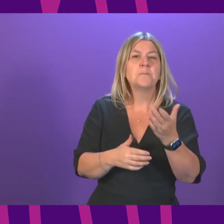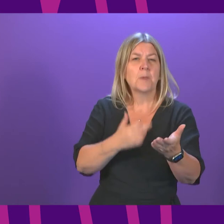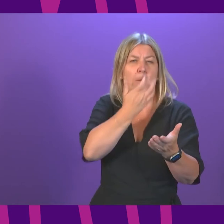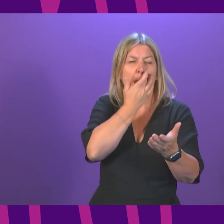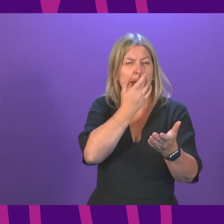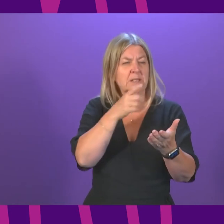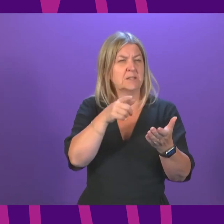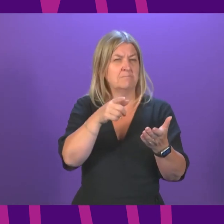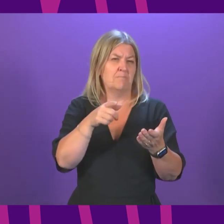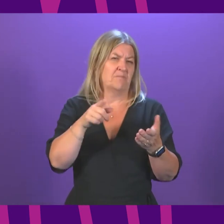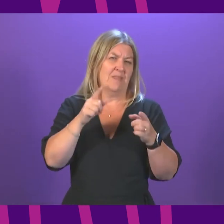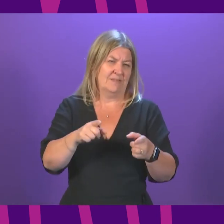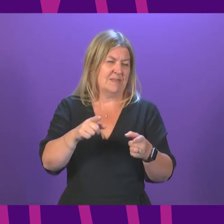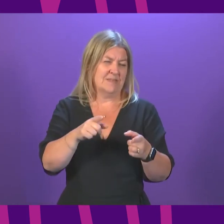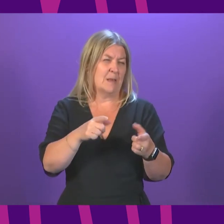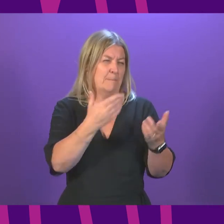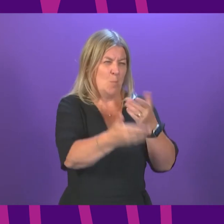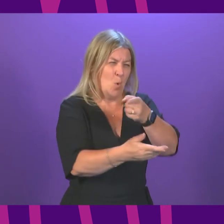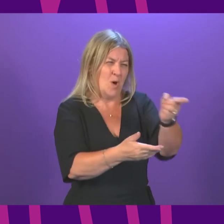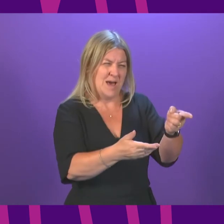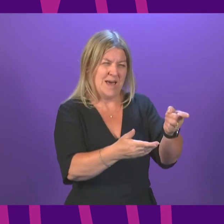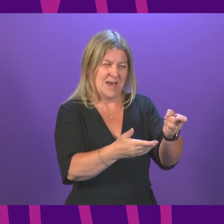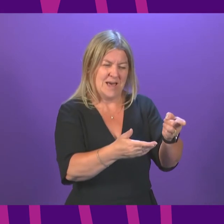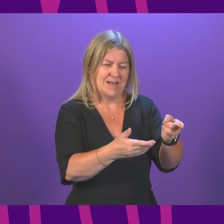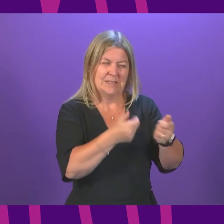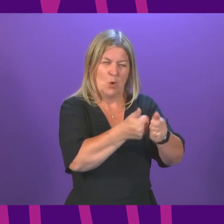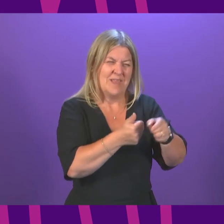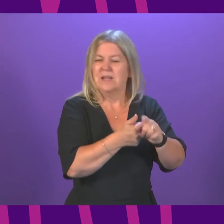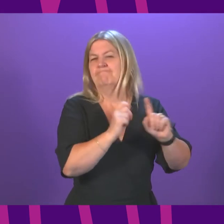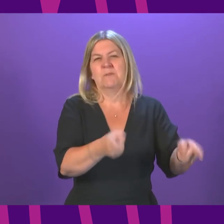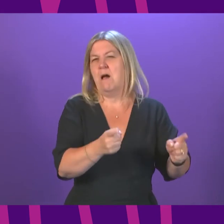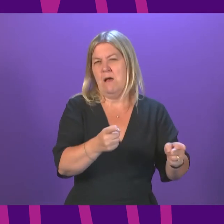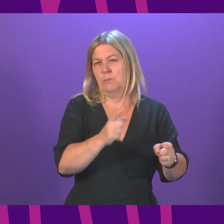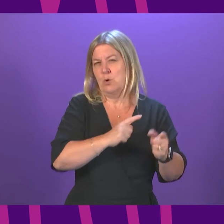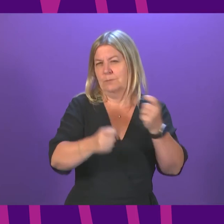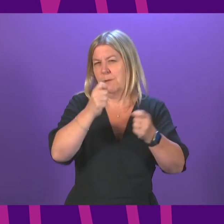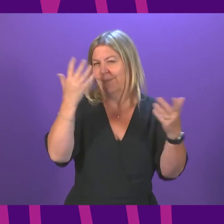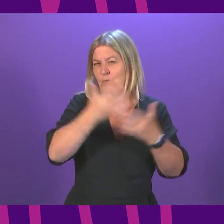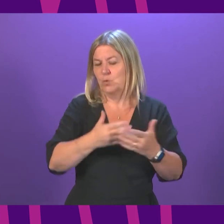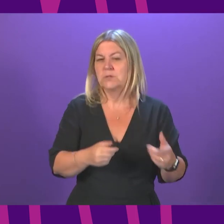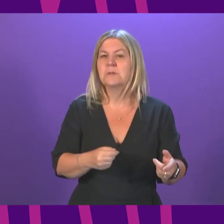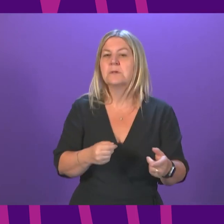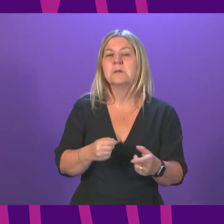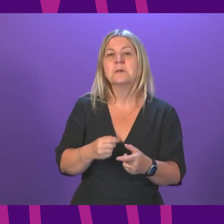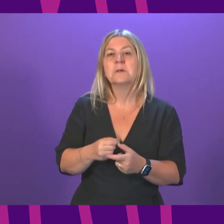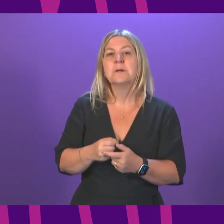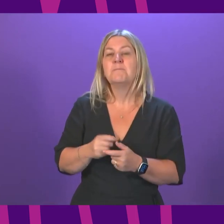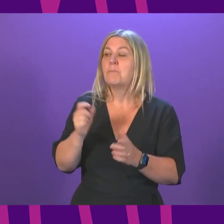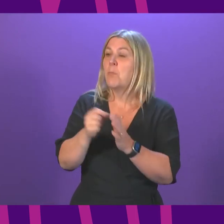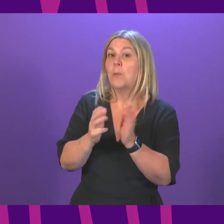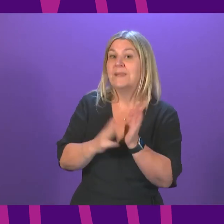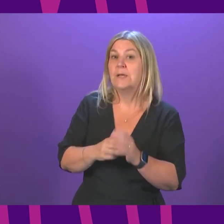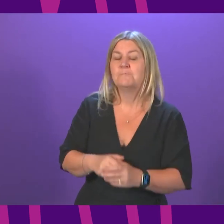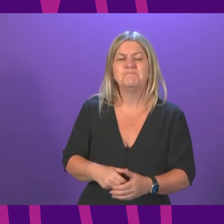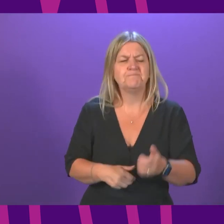confusion.